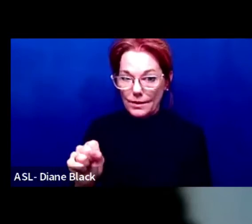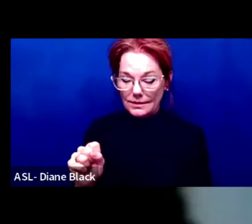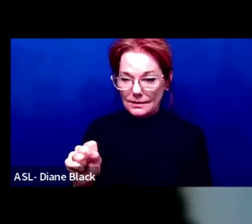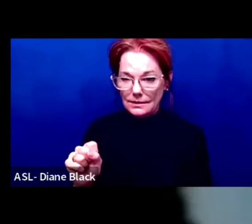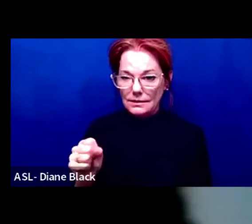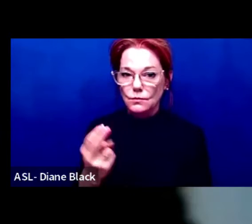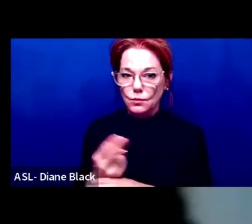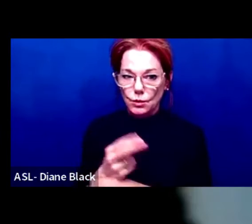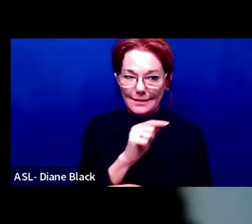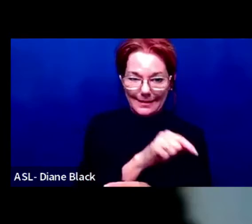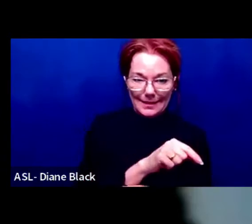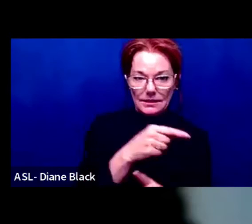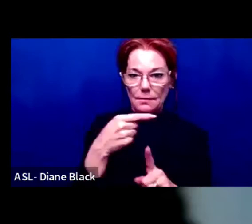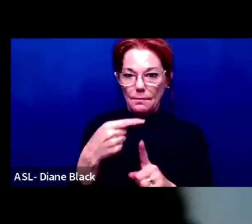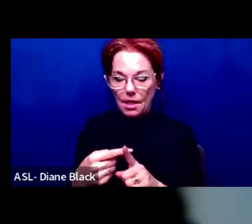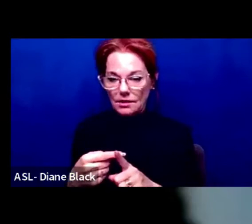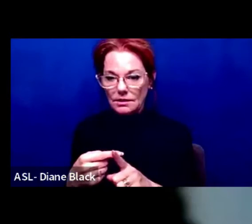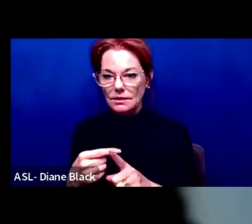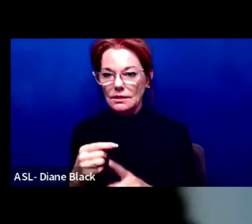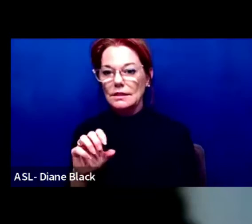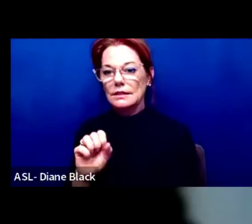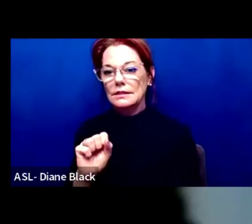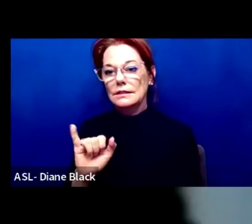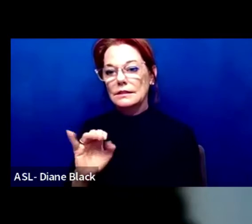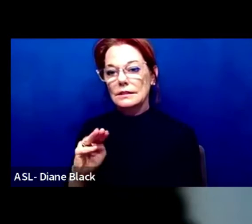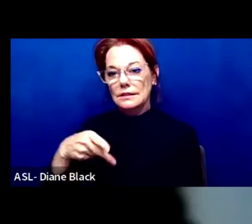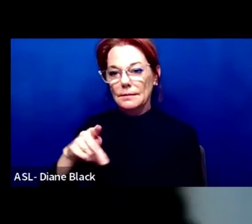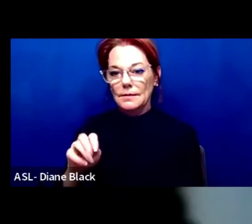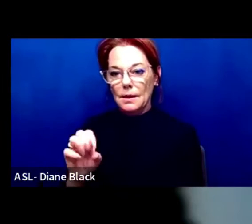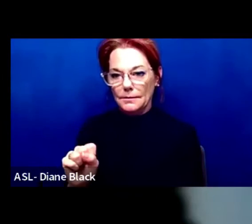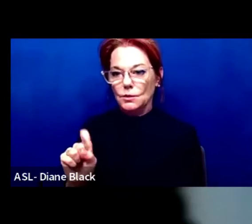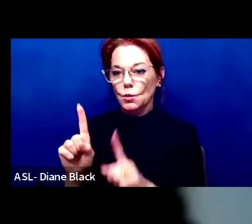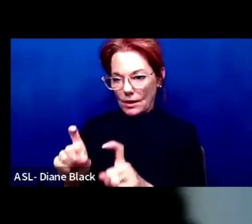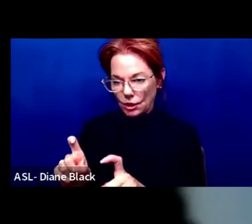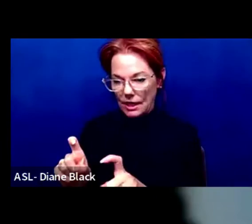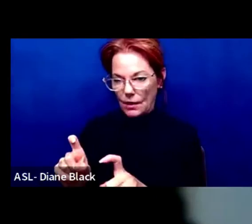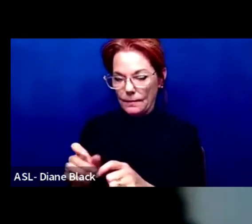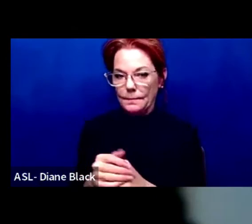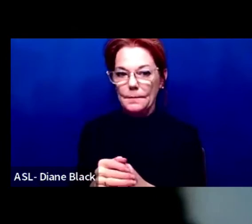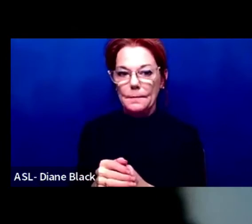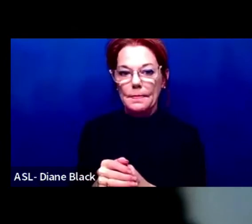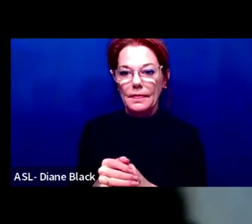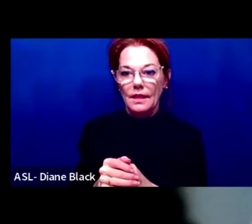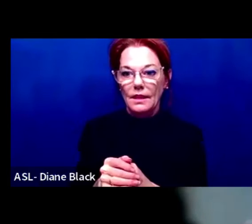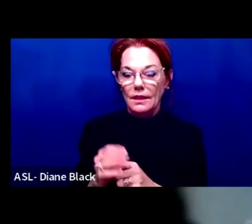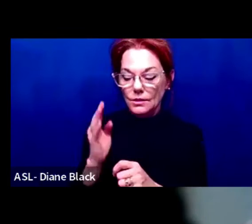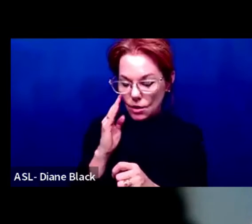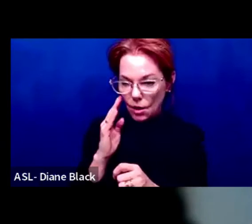along with a symptoms questionnaire to try to get at what Megan said, which is those now what now we know they have a